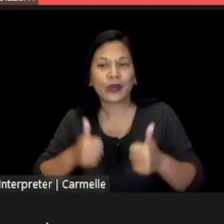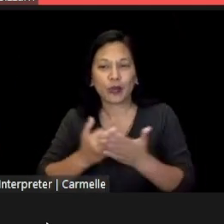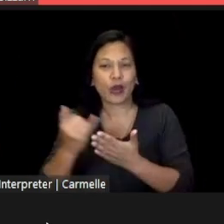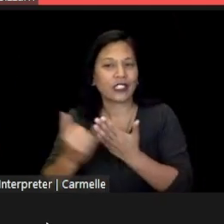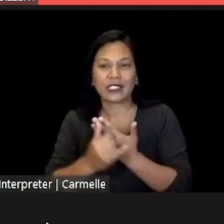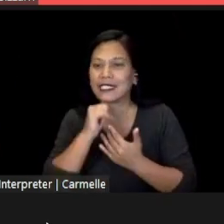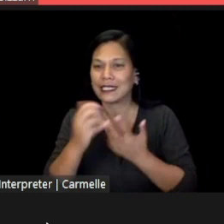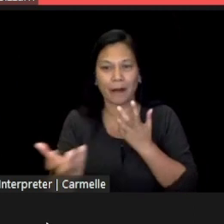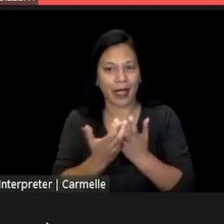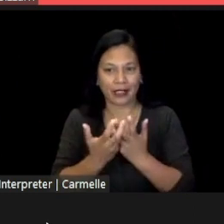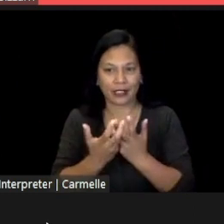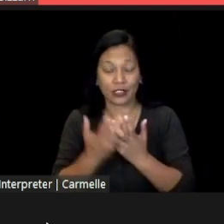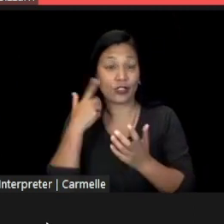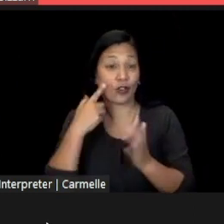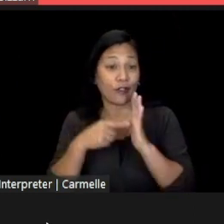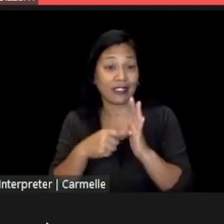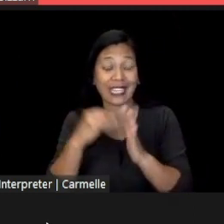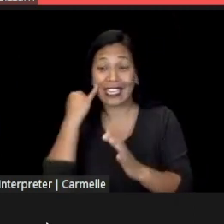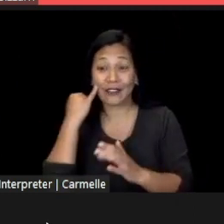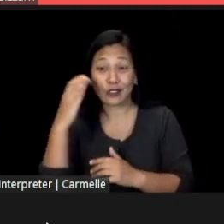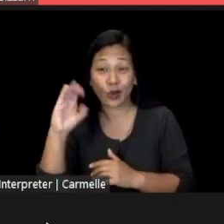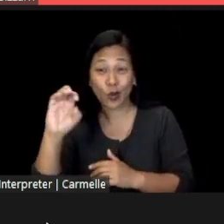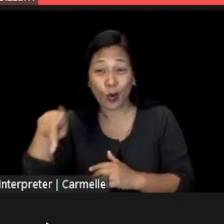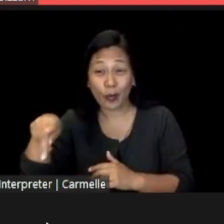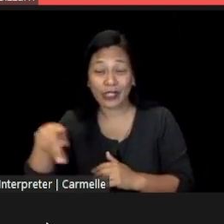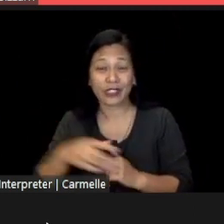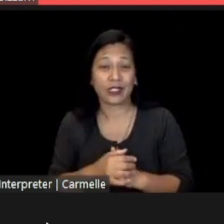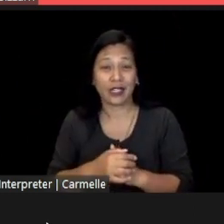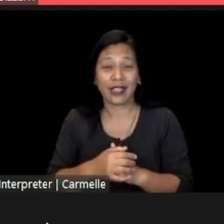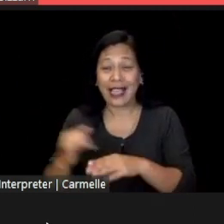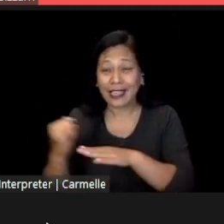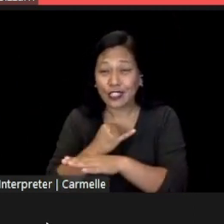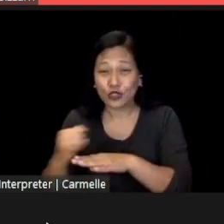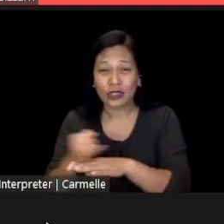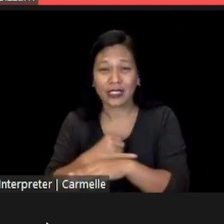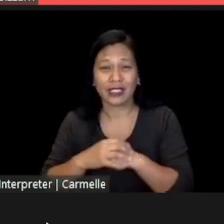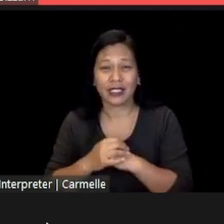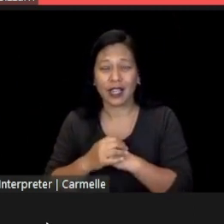So if it's a corporate, industrial or promotional, like we're not, we're not there to have, you know,